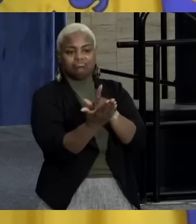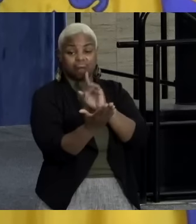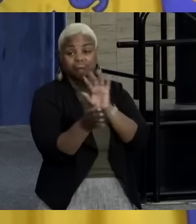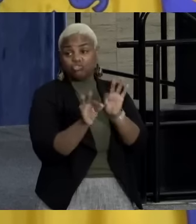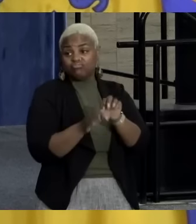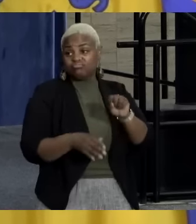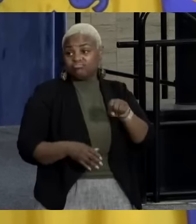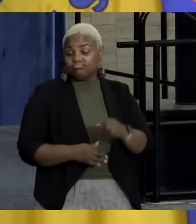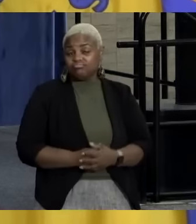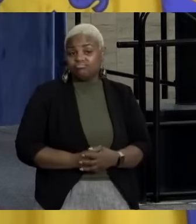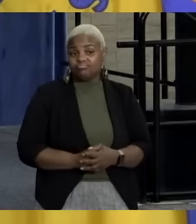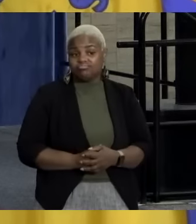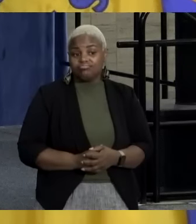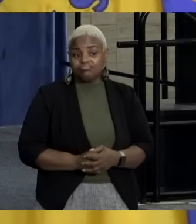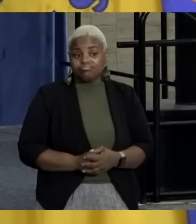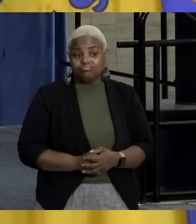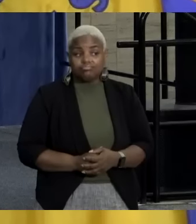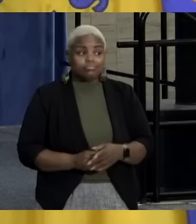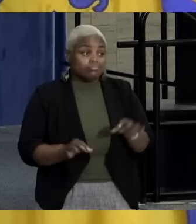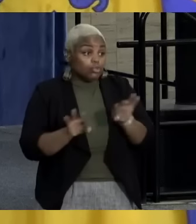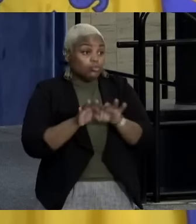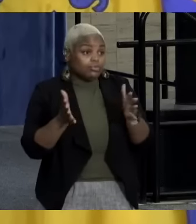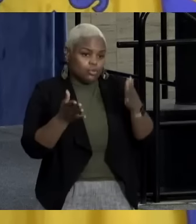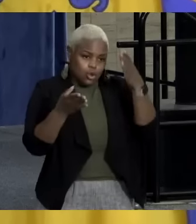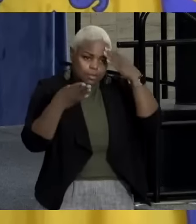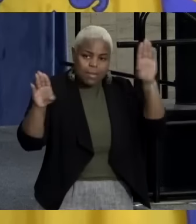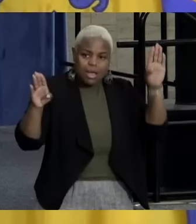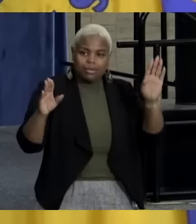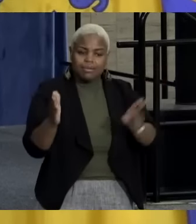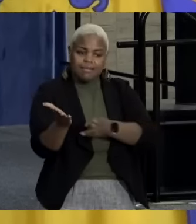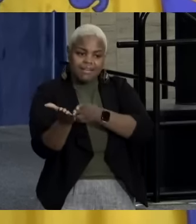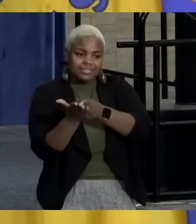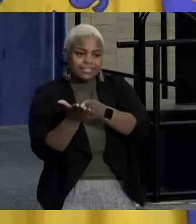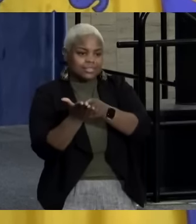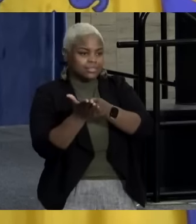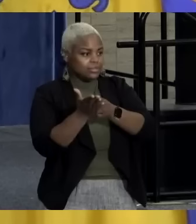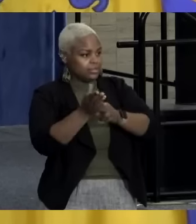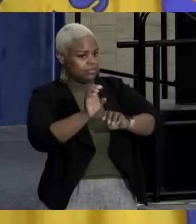open-minded and seek an honest evaluation of where conclusions from the past may